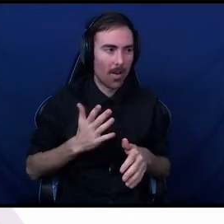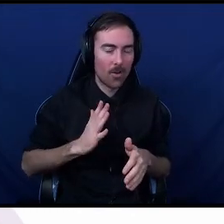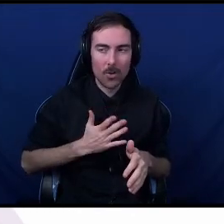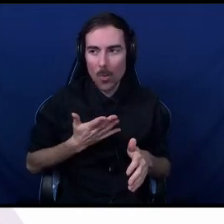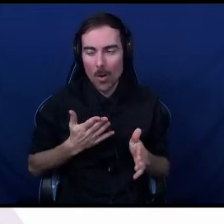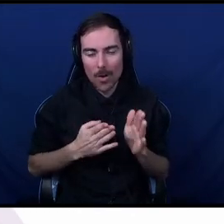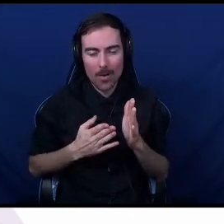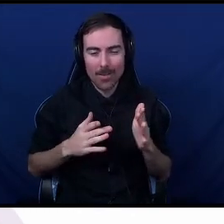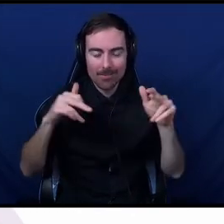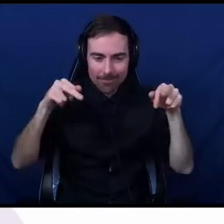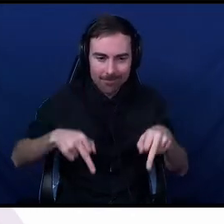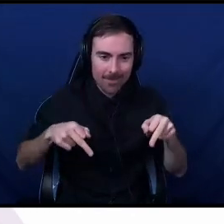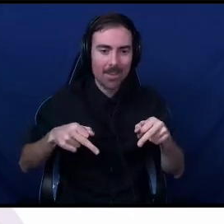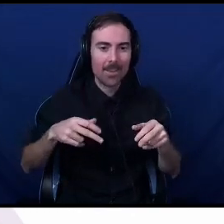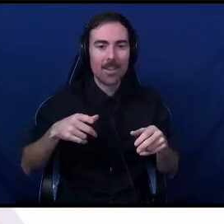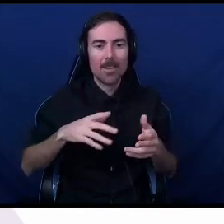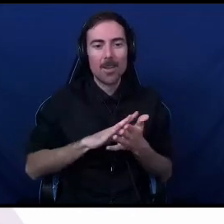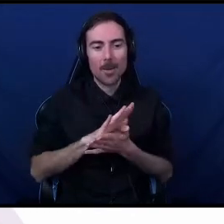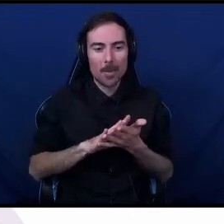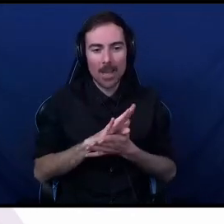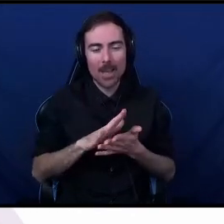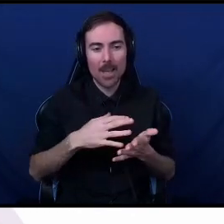more of the things that we have to use for our everyday lives in